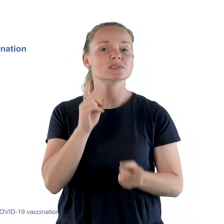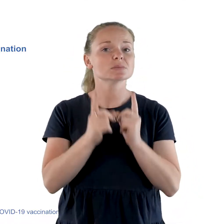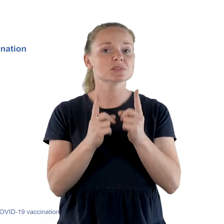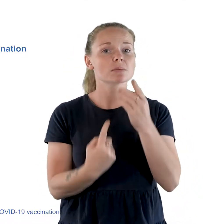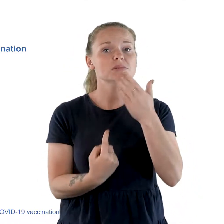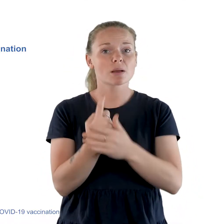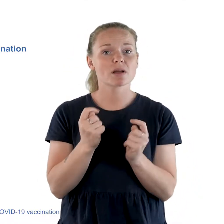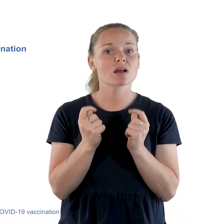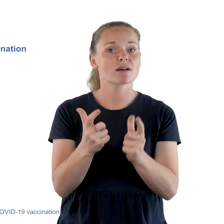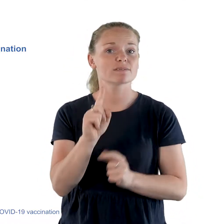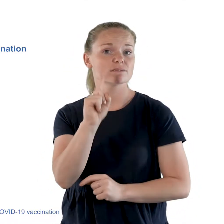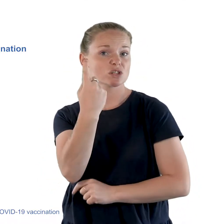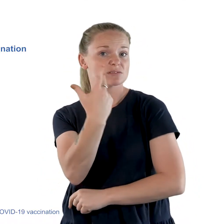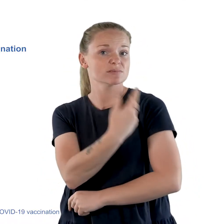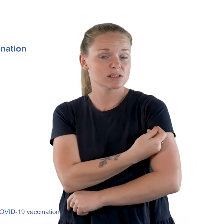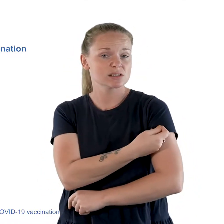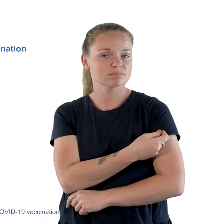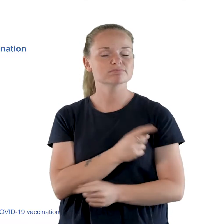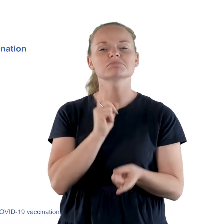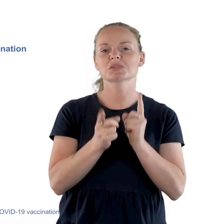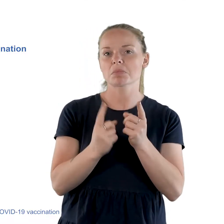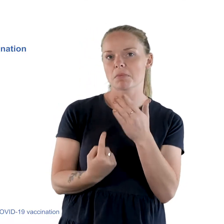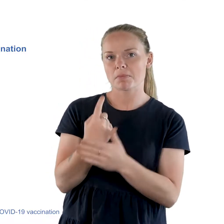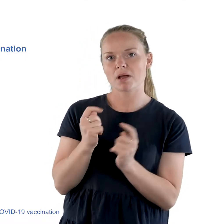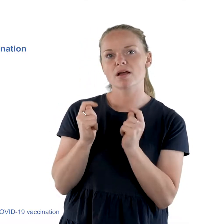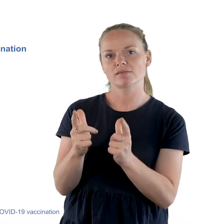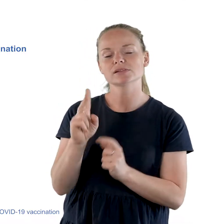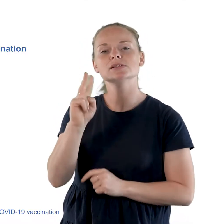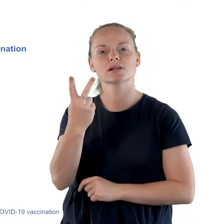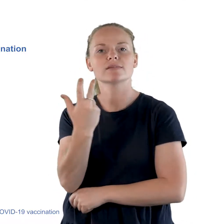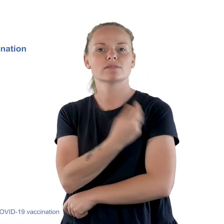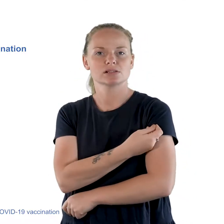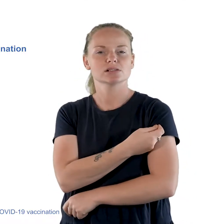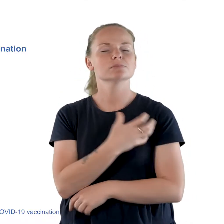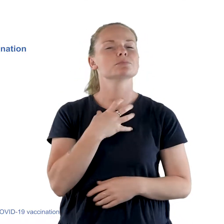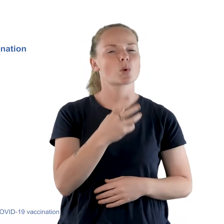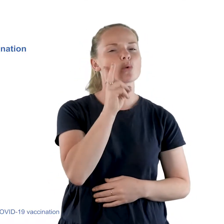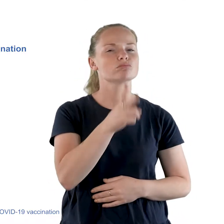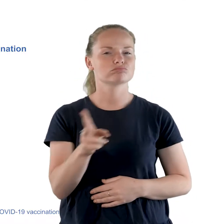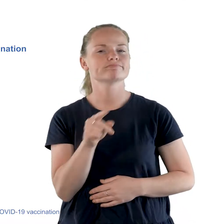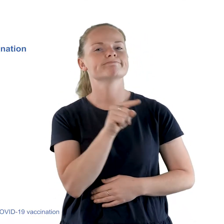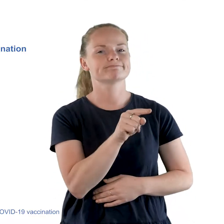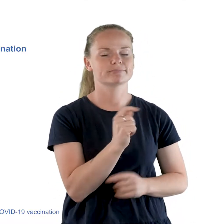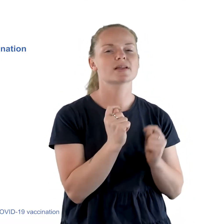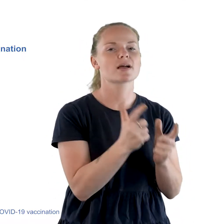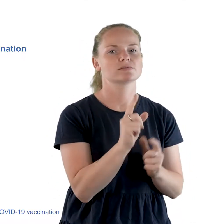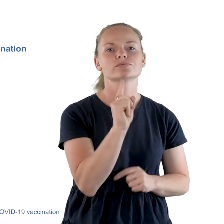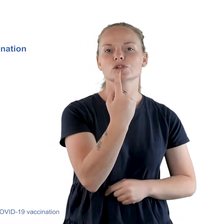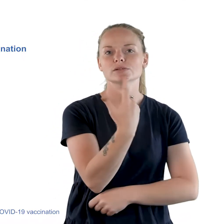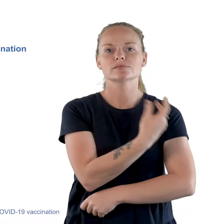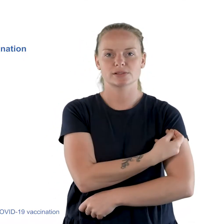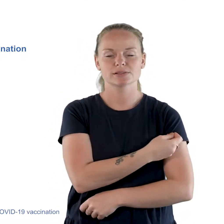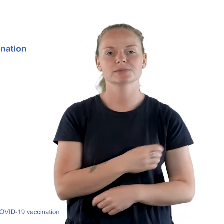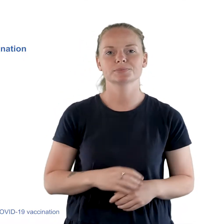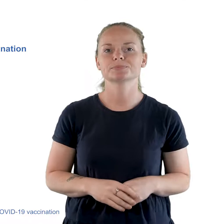These symptoms are more common after the first dose compared with the second dose.